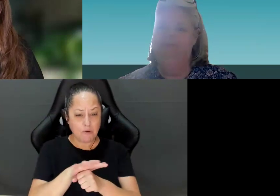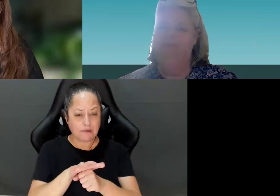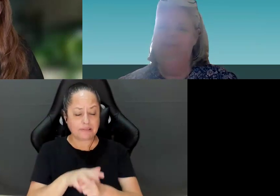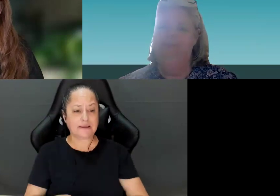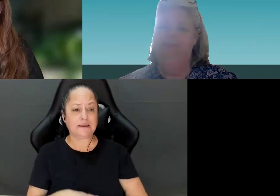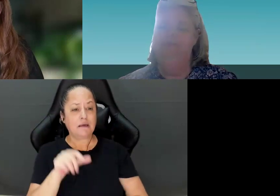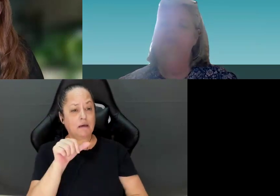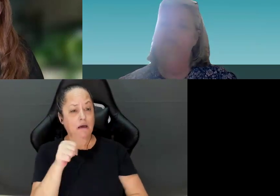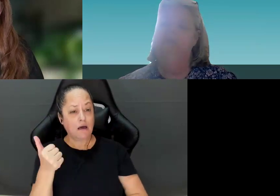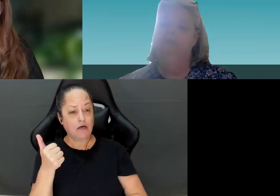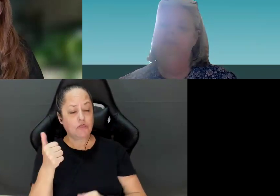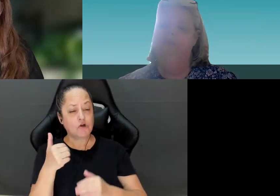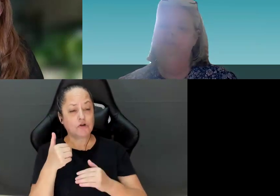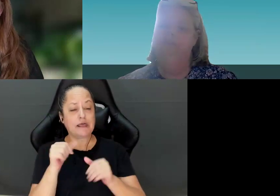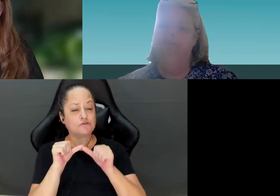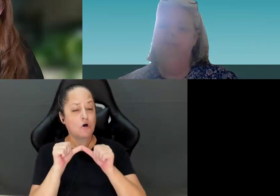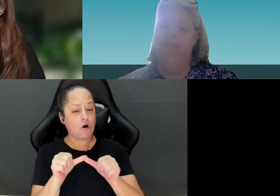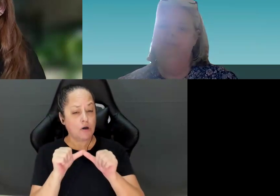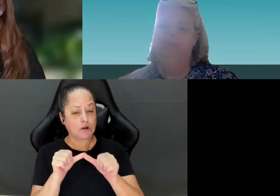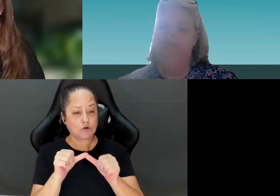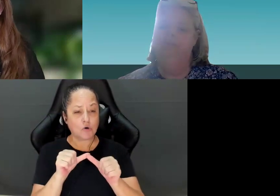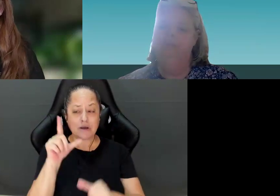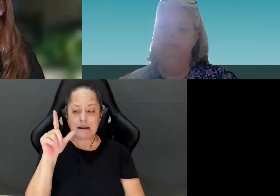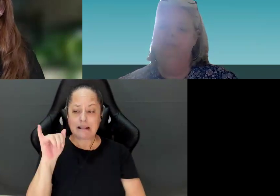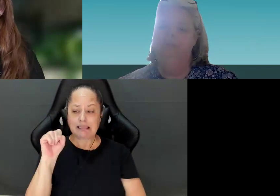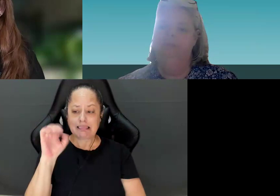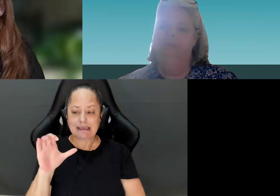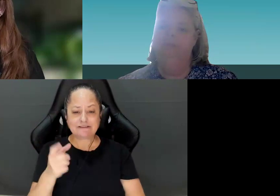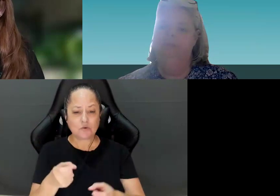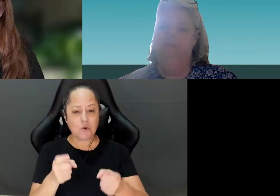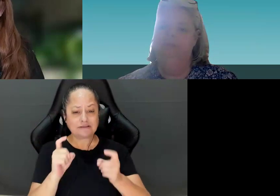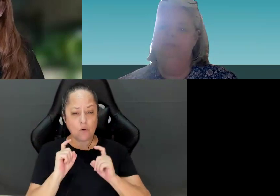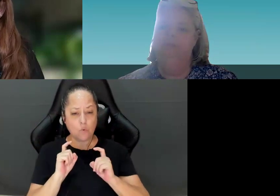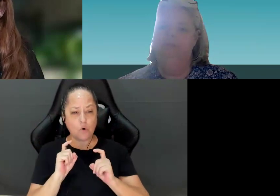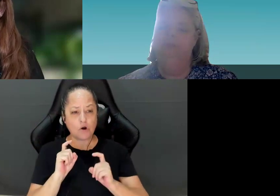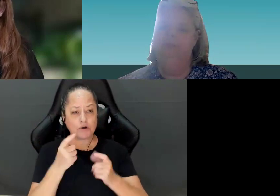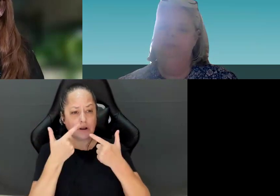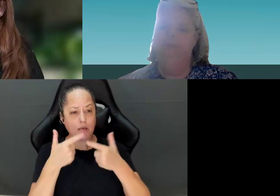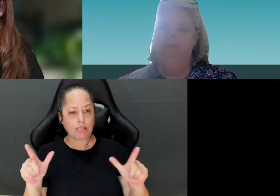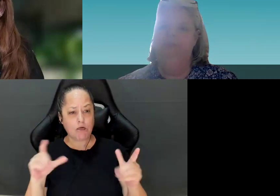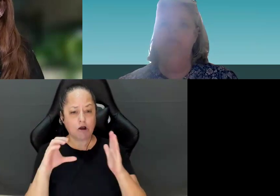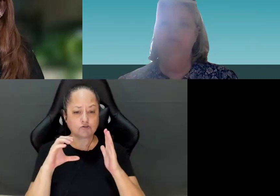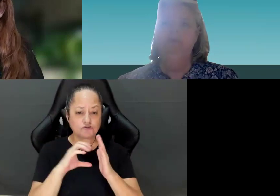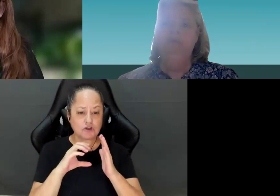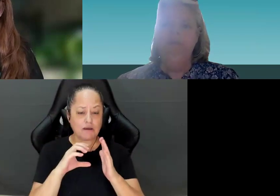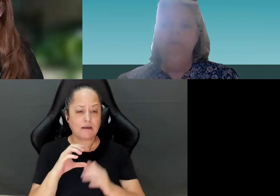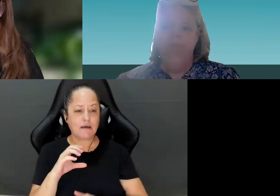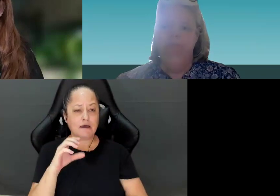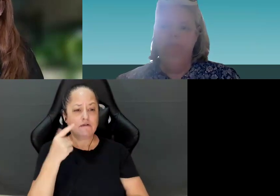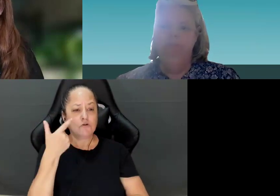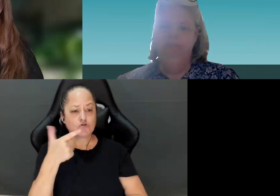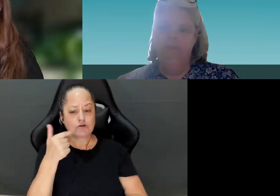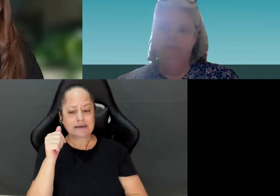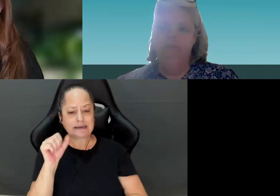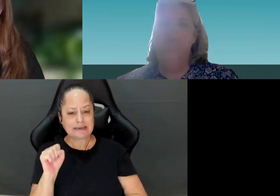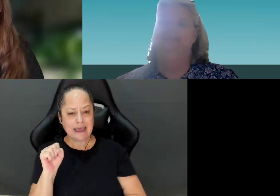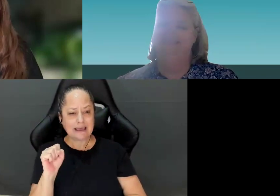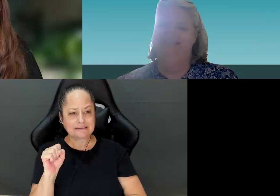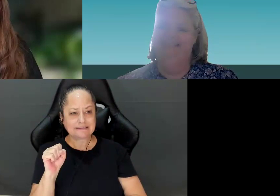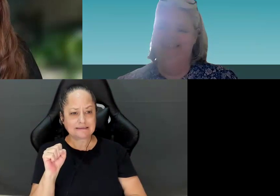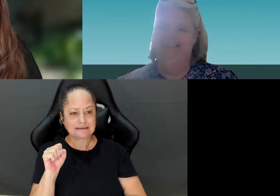The other thing that's ongoing is that LISC was just awarded a large chunk of the green